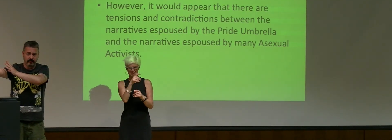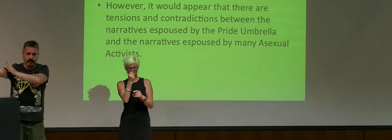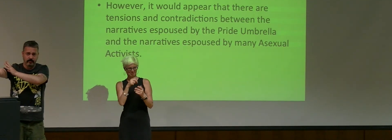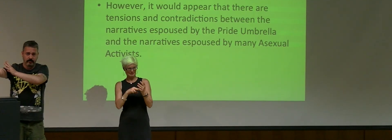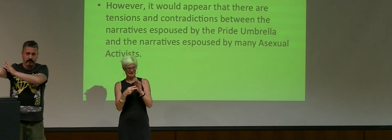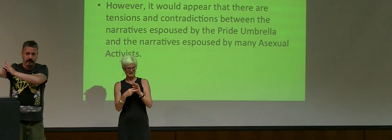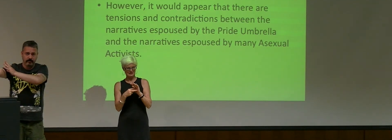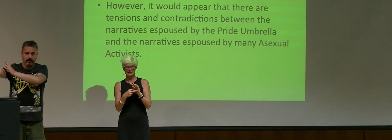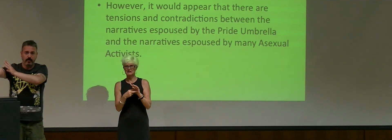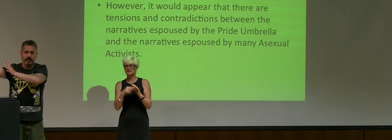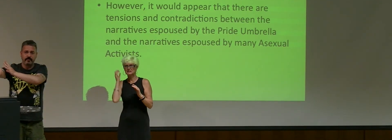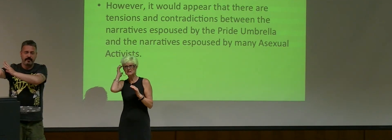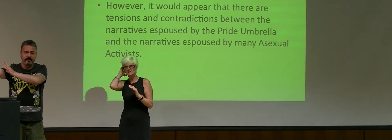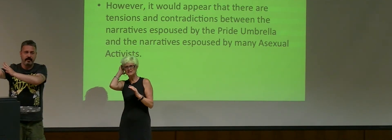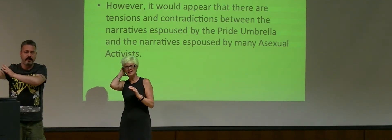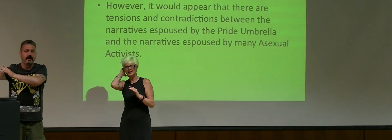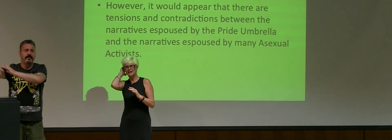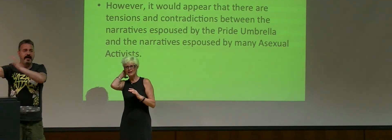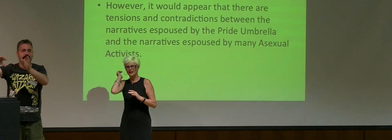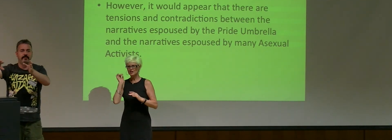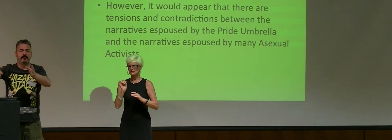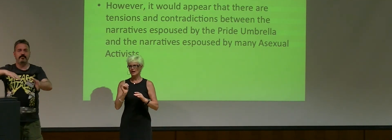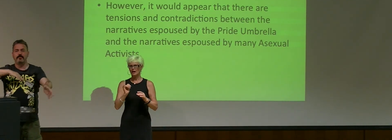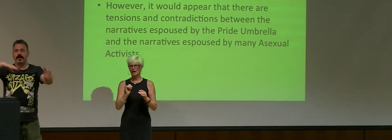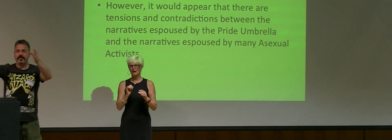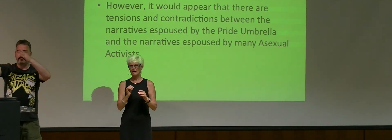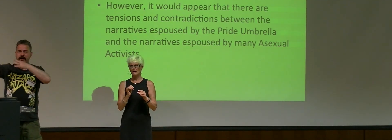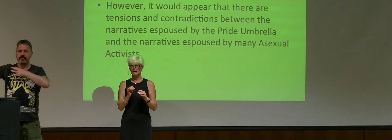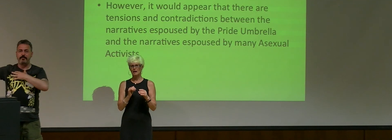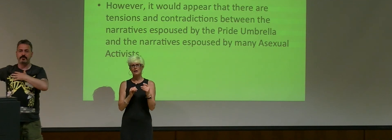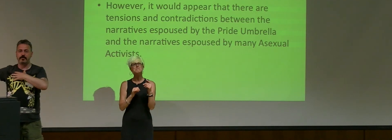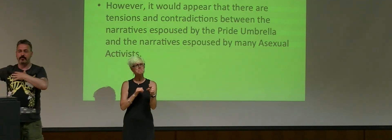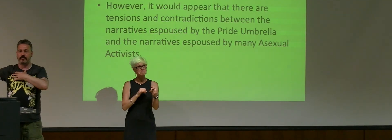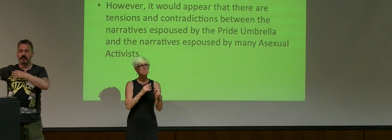There’s almost a sense like, “Yes, this bad thing might have happened to us,